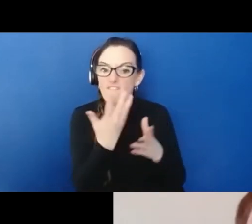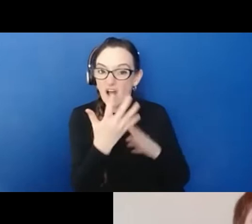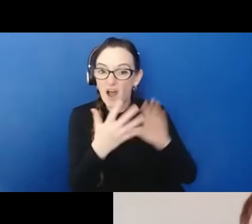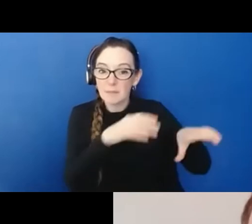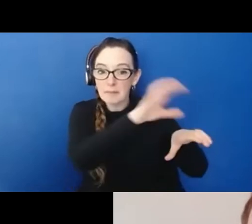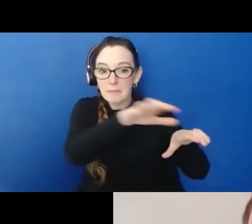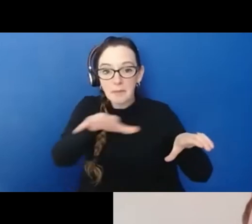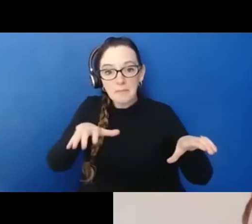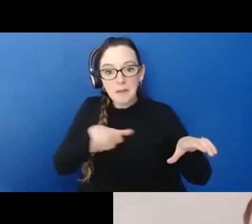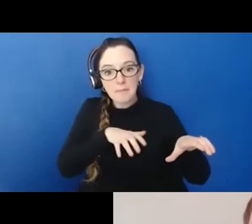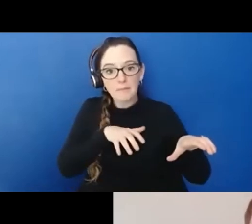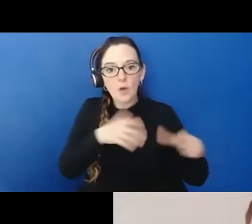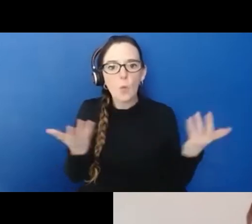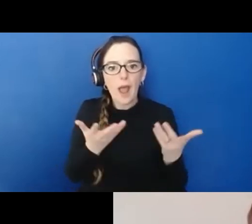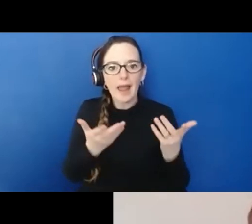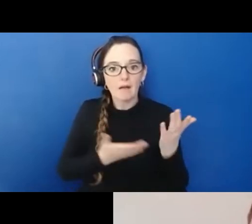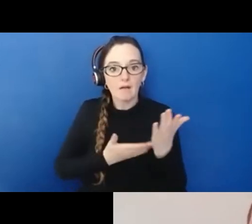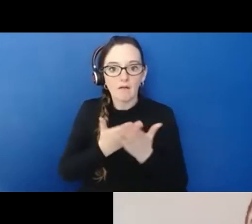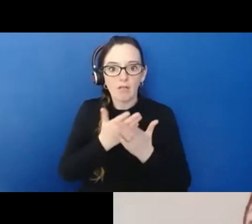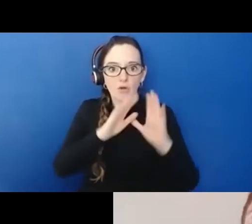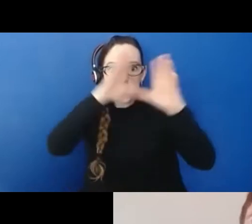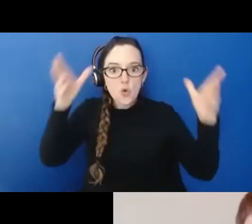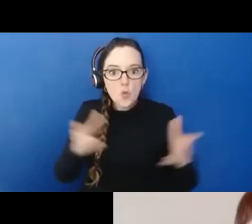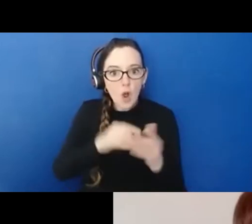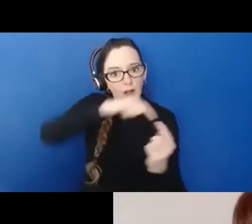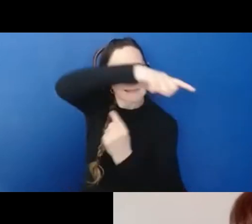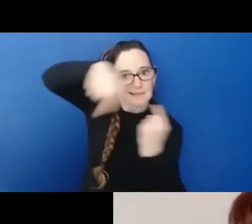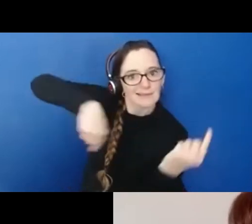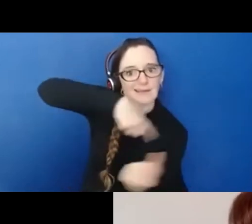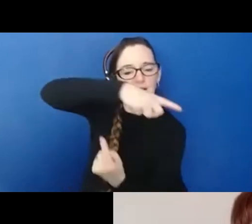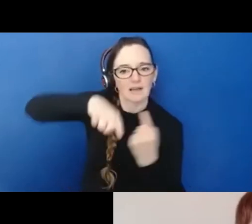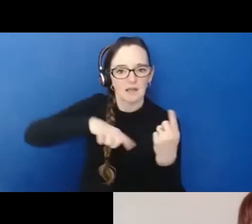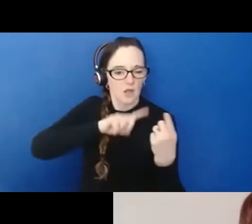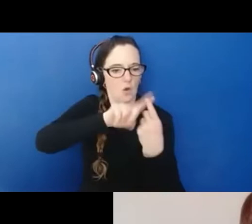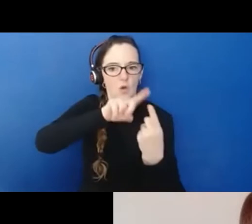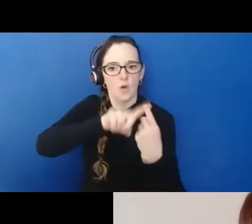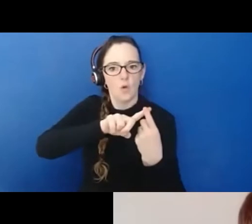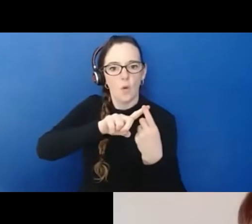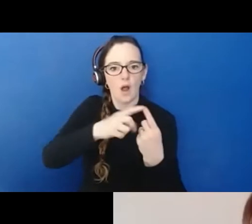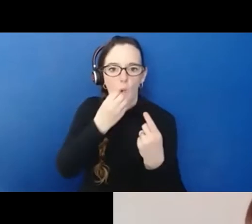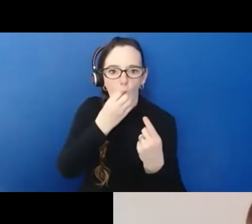sit around the world now. So, we have one in Hong Kong, one in Johannesburg,